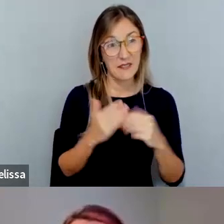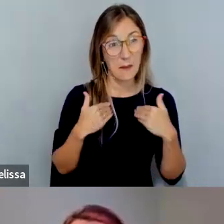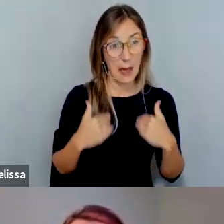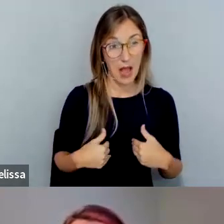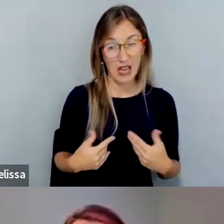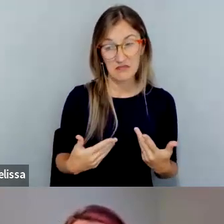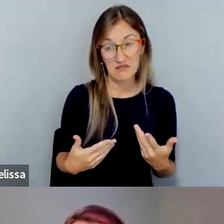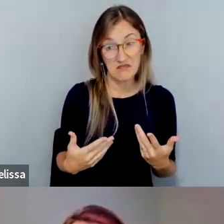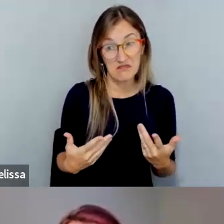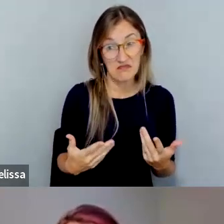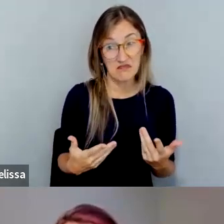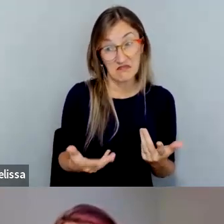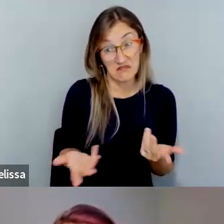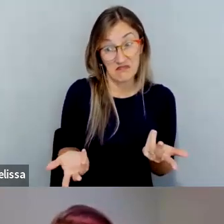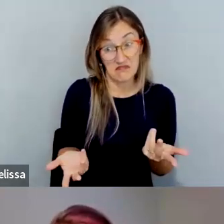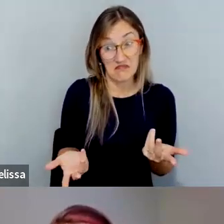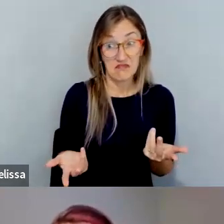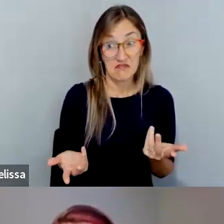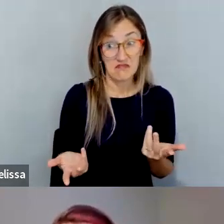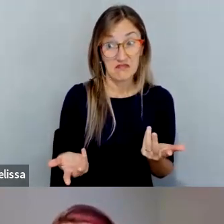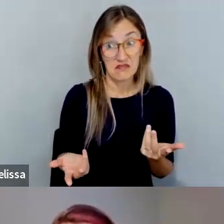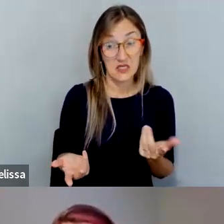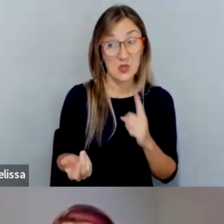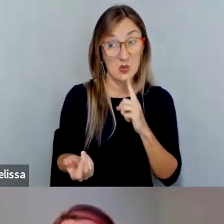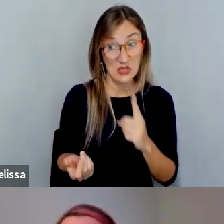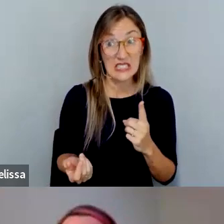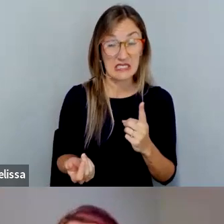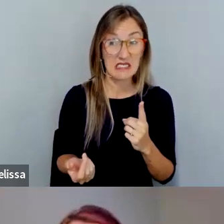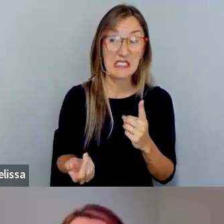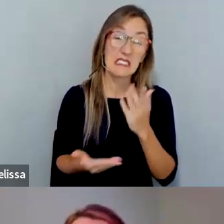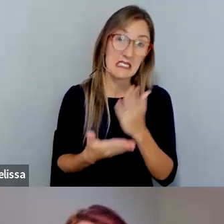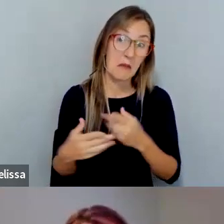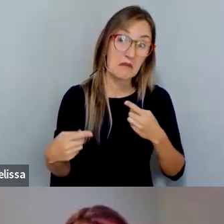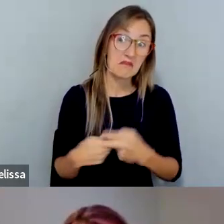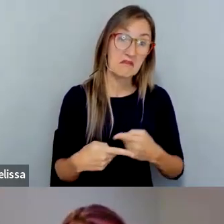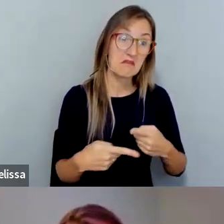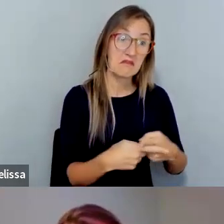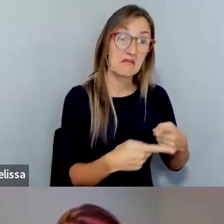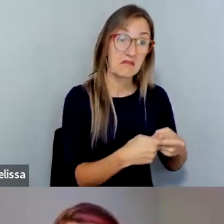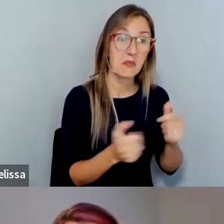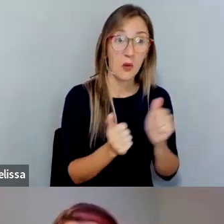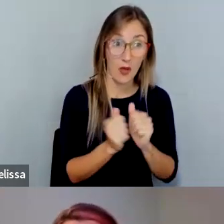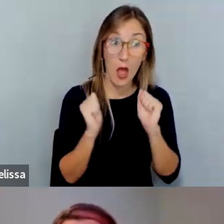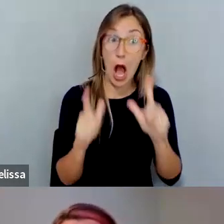: My name is Emily Robinson and I am from Grantville West Virginia. I